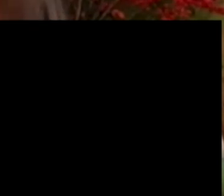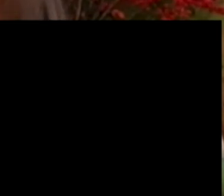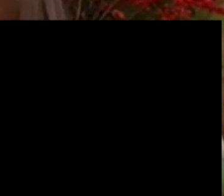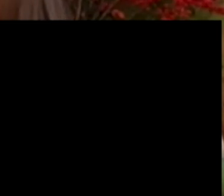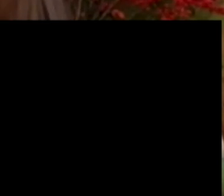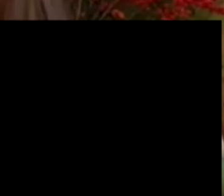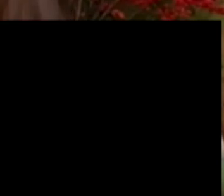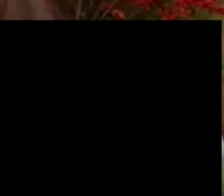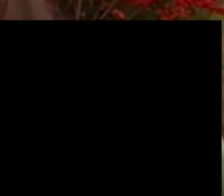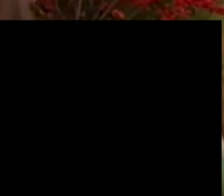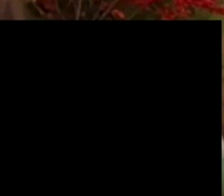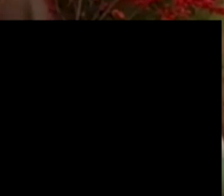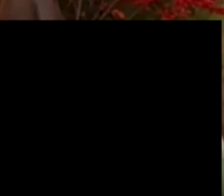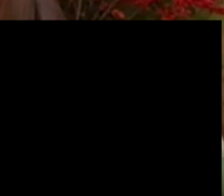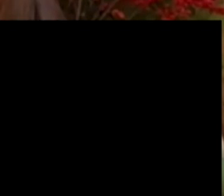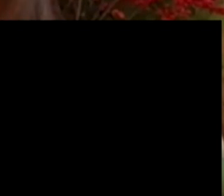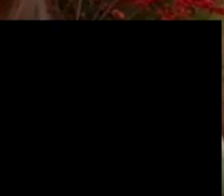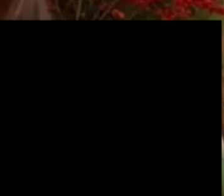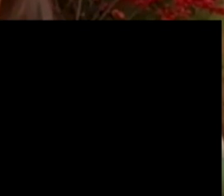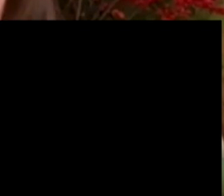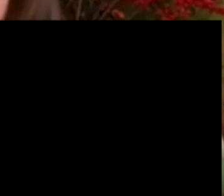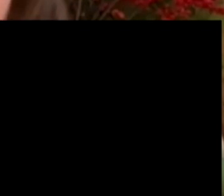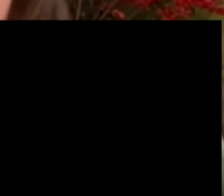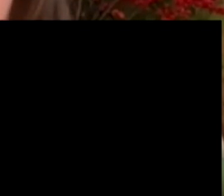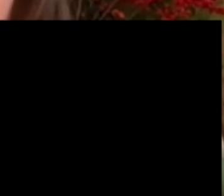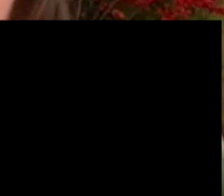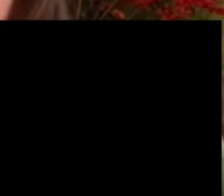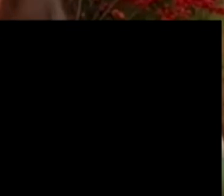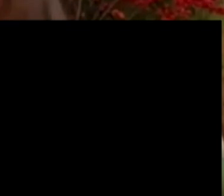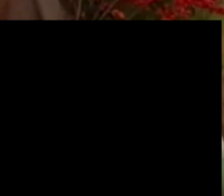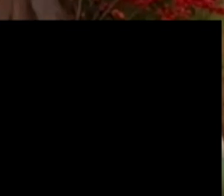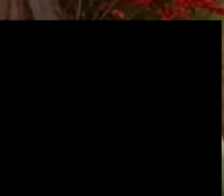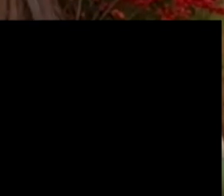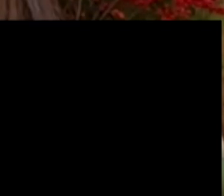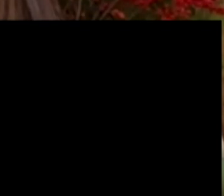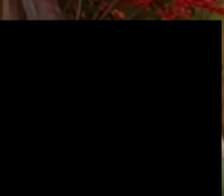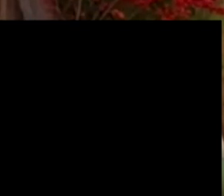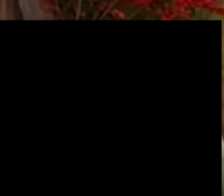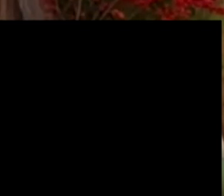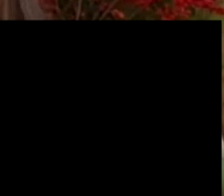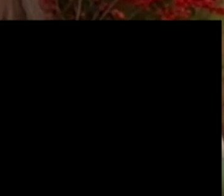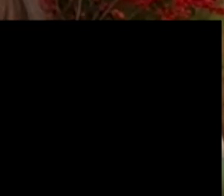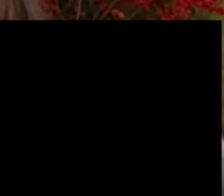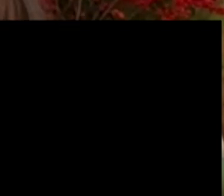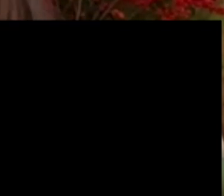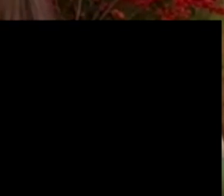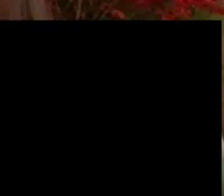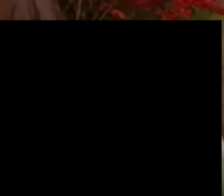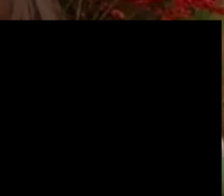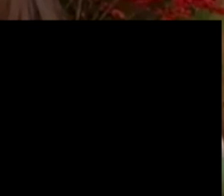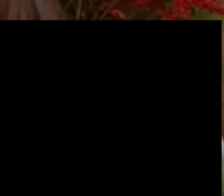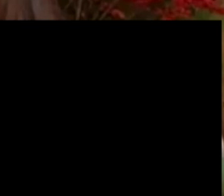HALF OF US LIVE AT OR NEAR THE PROPERTY LINE. EXPERIENCING DAILY FOOD AND HOUSING INSECURITIES, MILLIONS